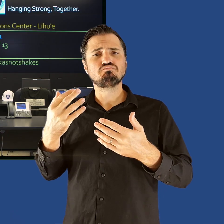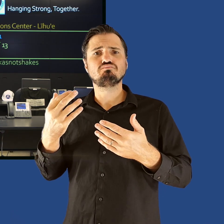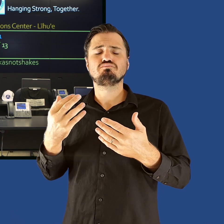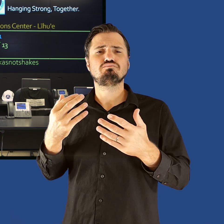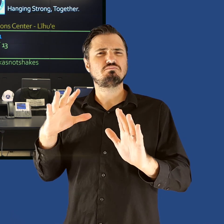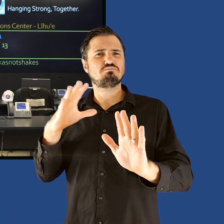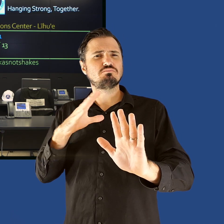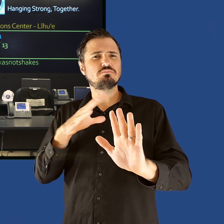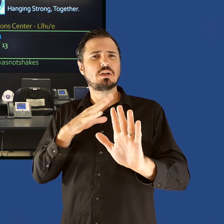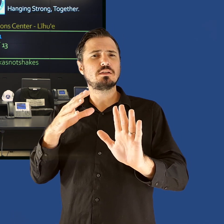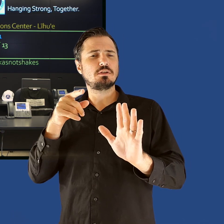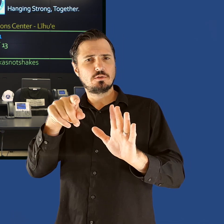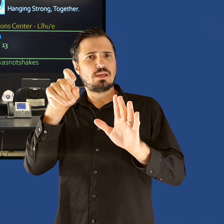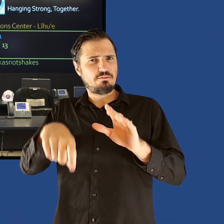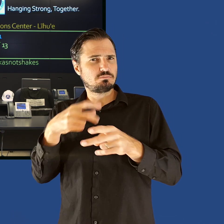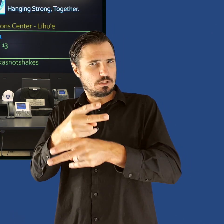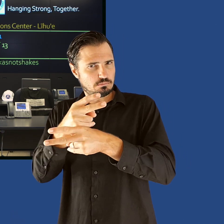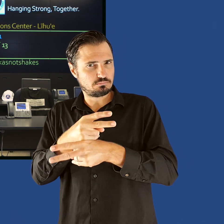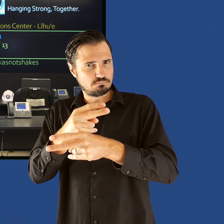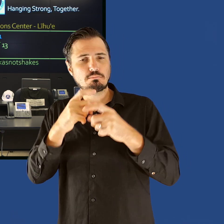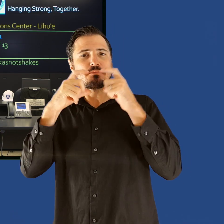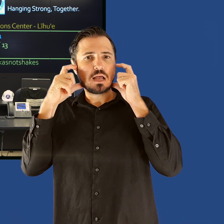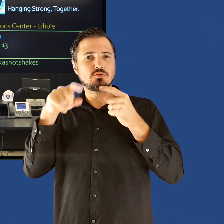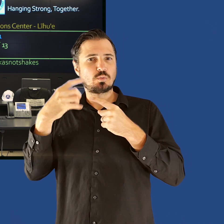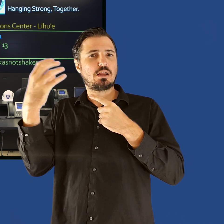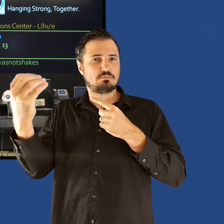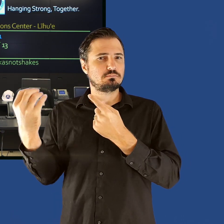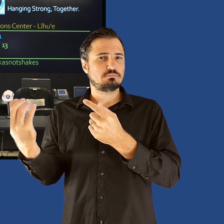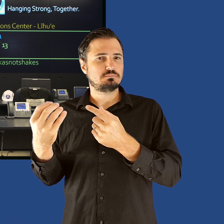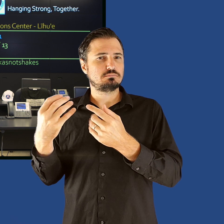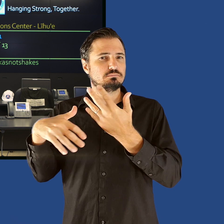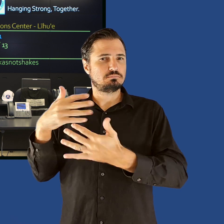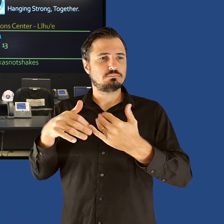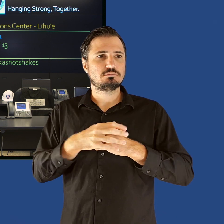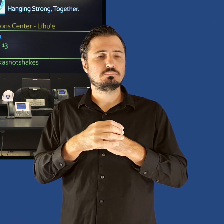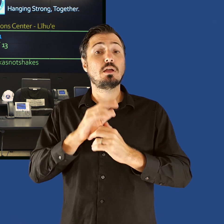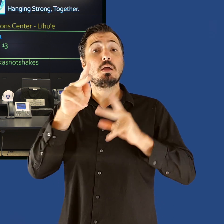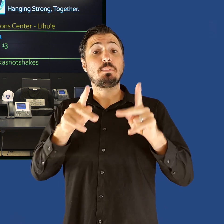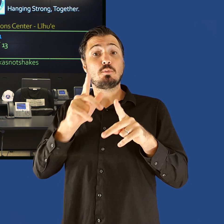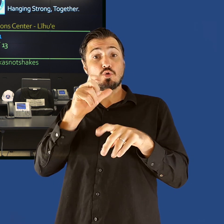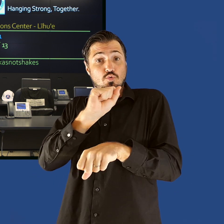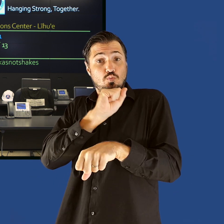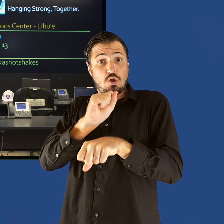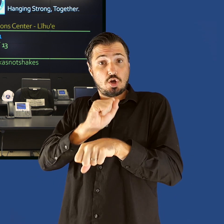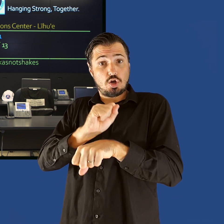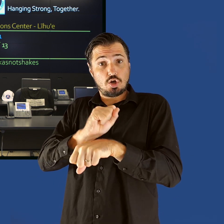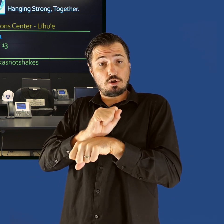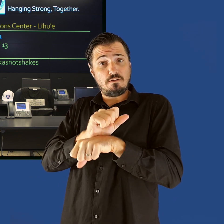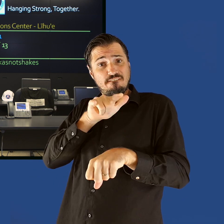Those traveling for critical infrastructure functions, as identified in the Governor’s Proclamation, are still subject to the 14-day quarantine